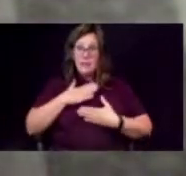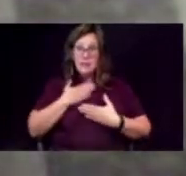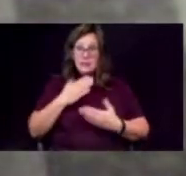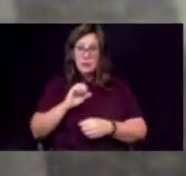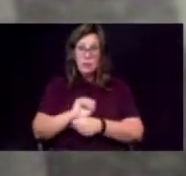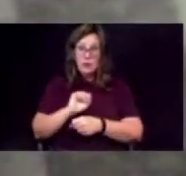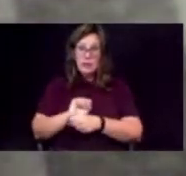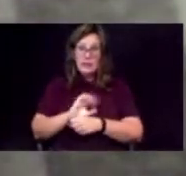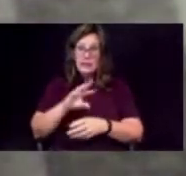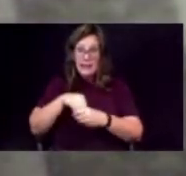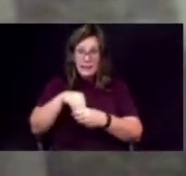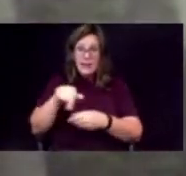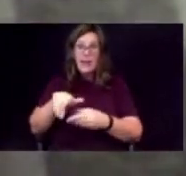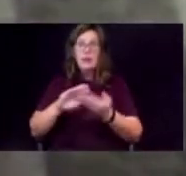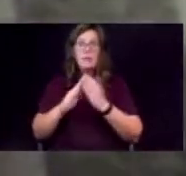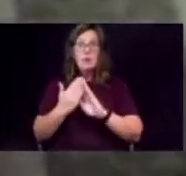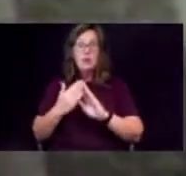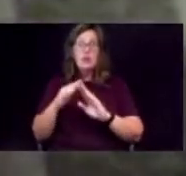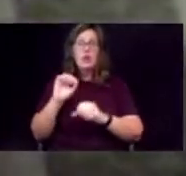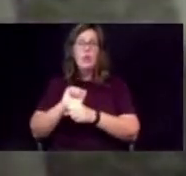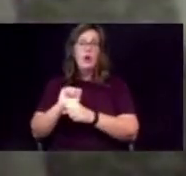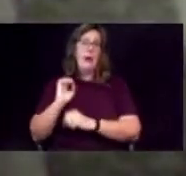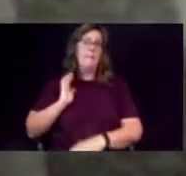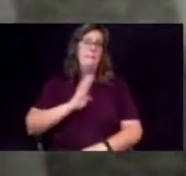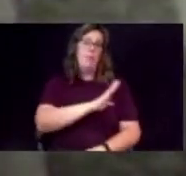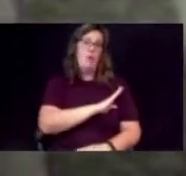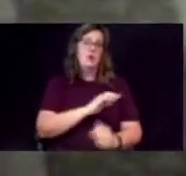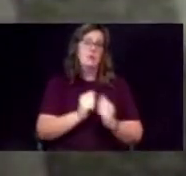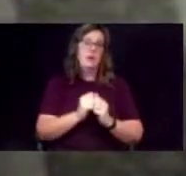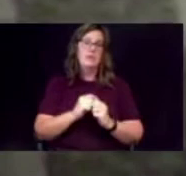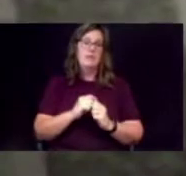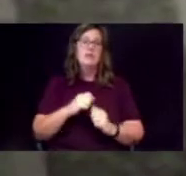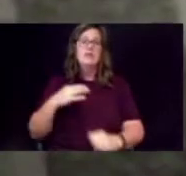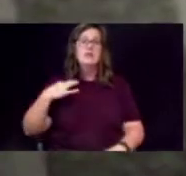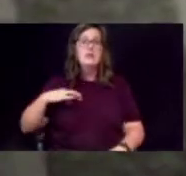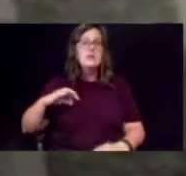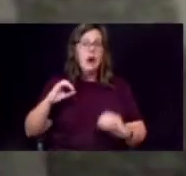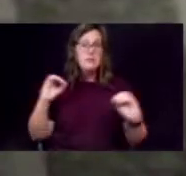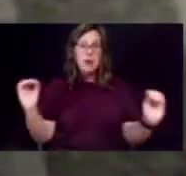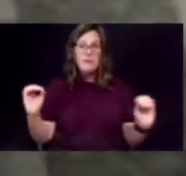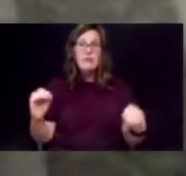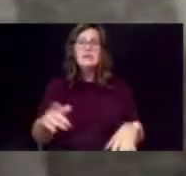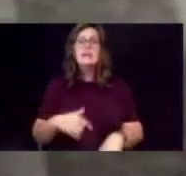on boards and with non-profits that are really about how do we educate and move the community